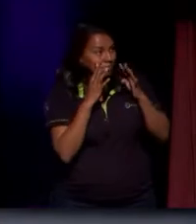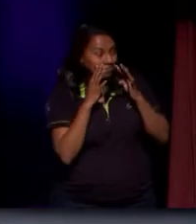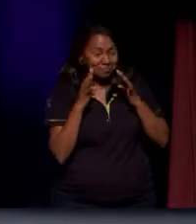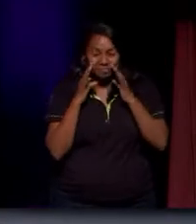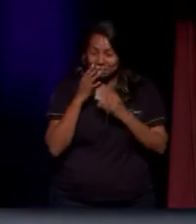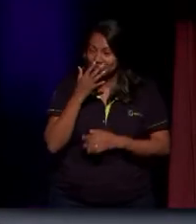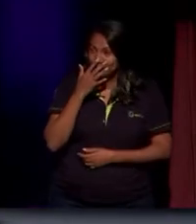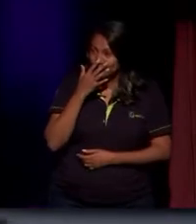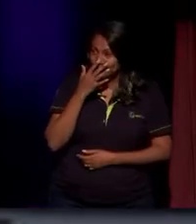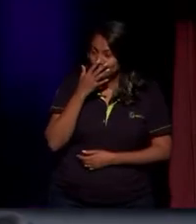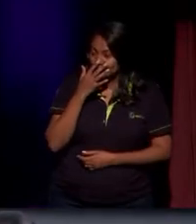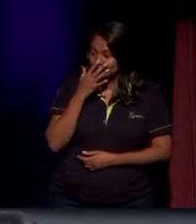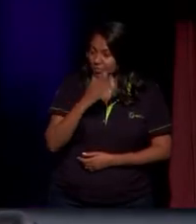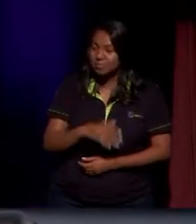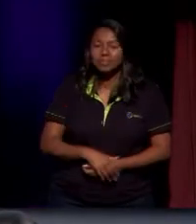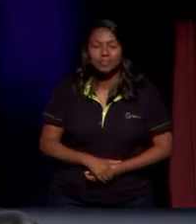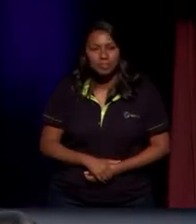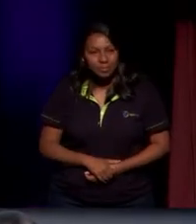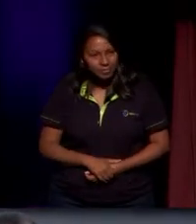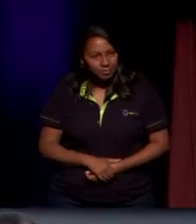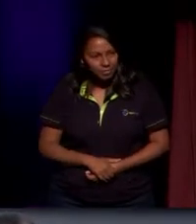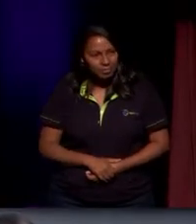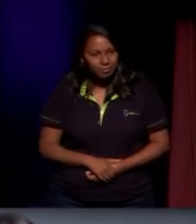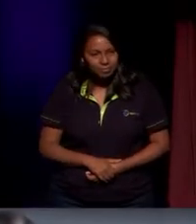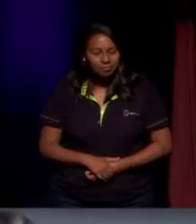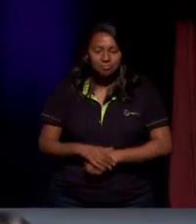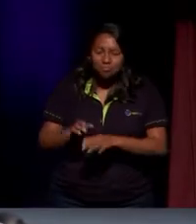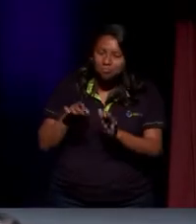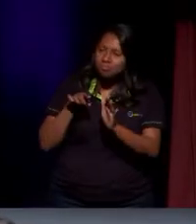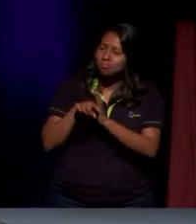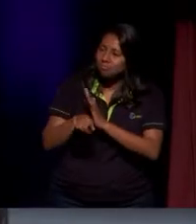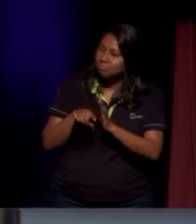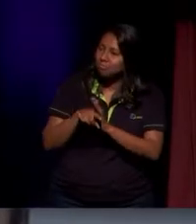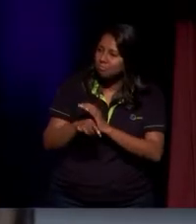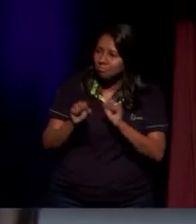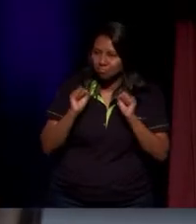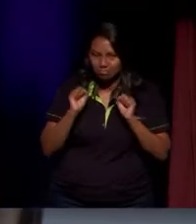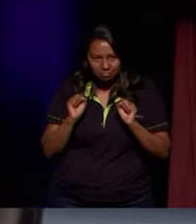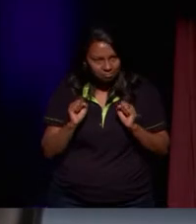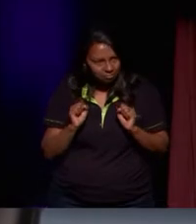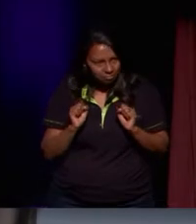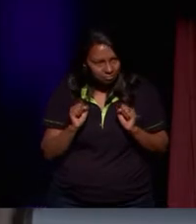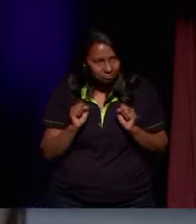Questions from the audience. Anyone with questions?